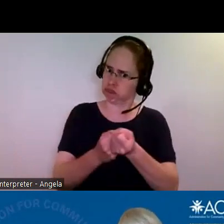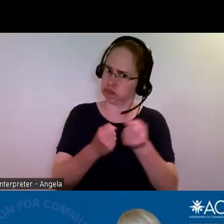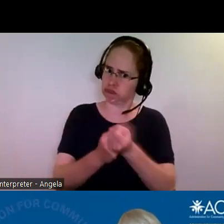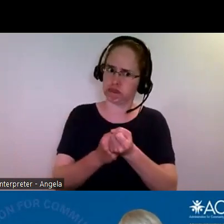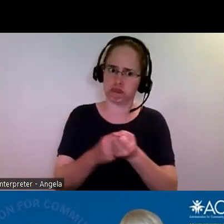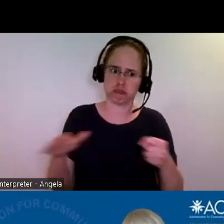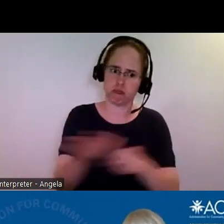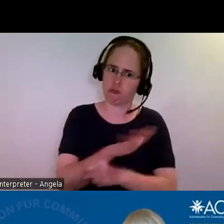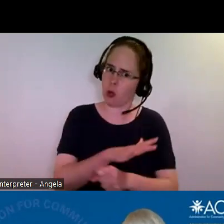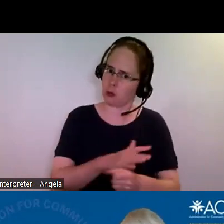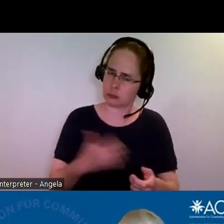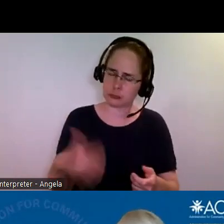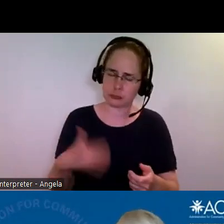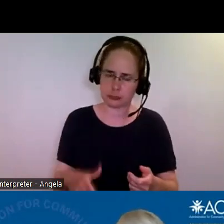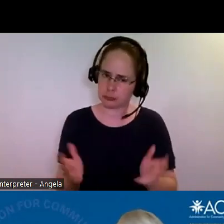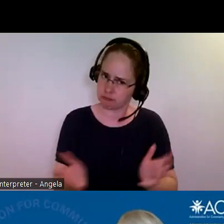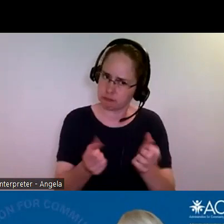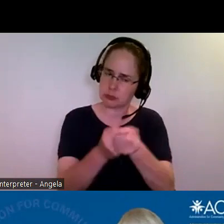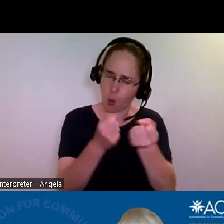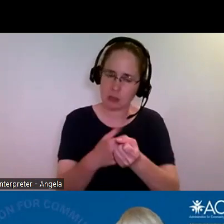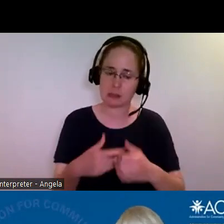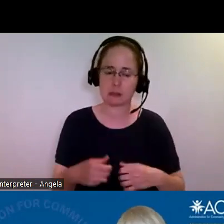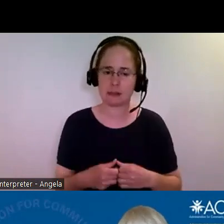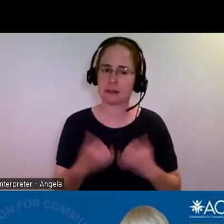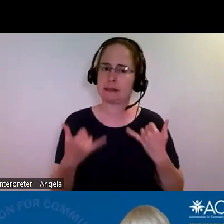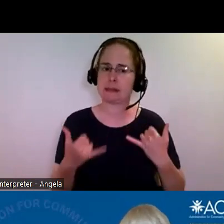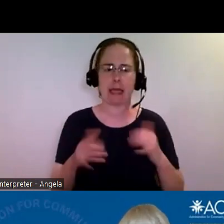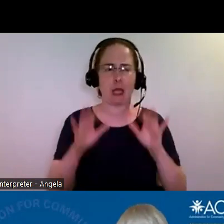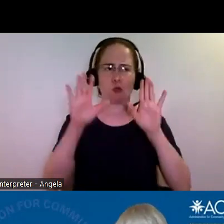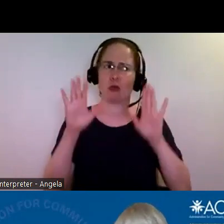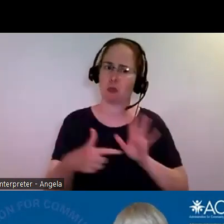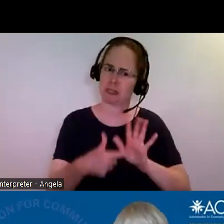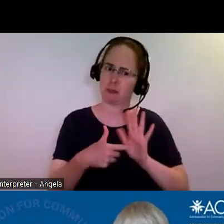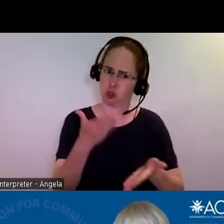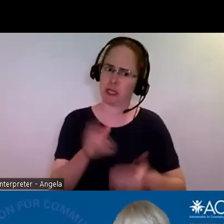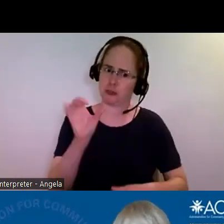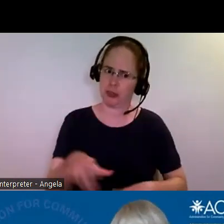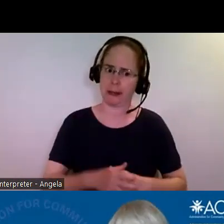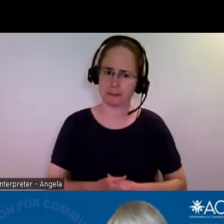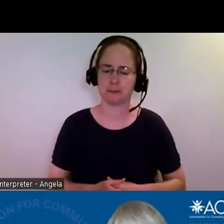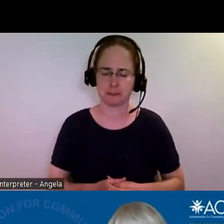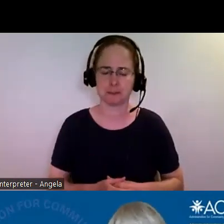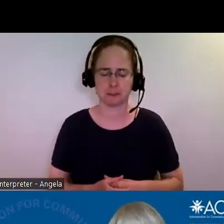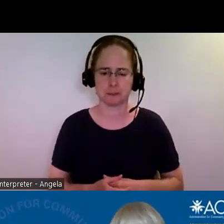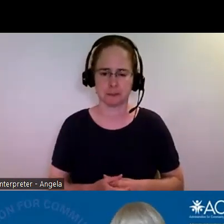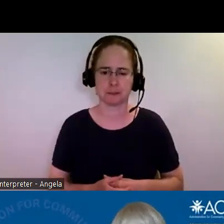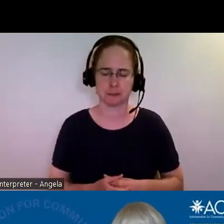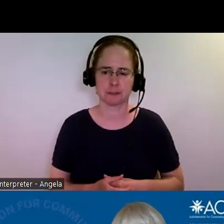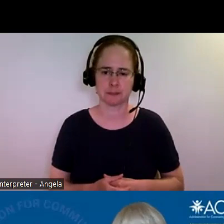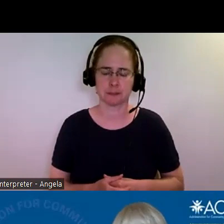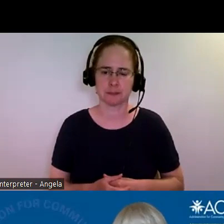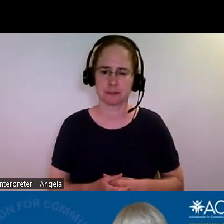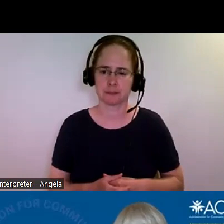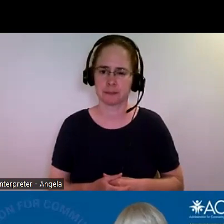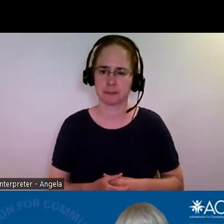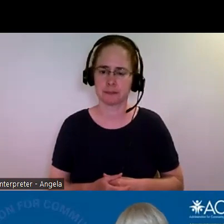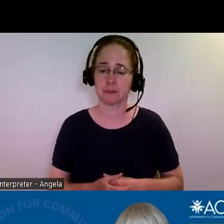supports and today was just an incredible demonstration of that. I think it's such